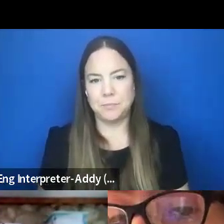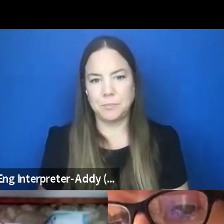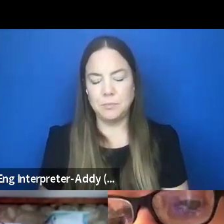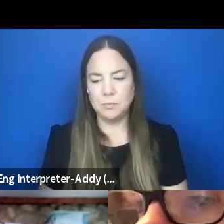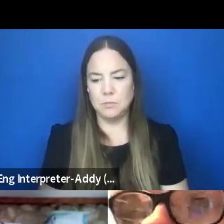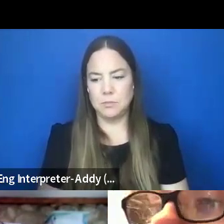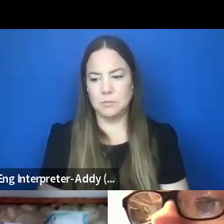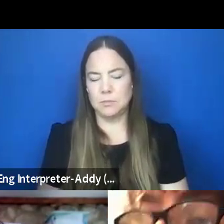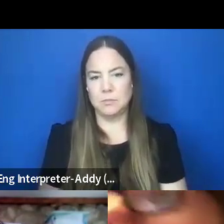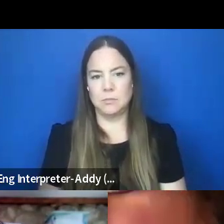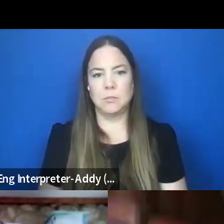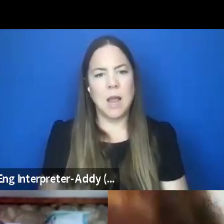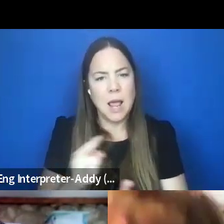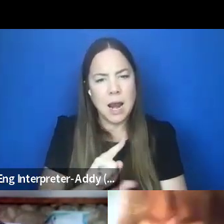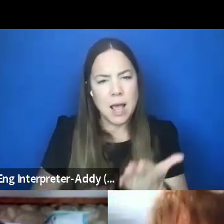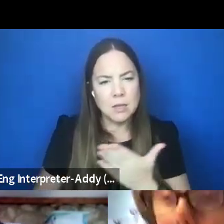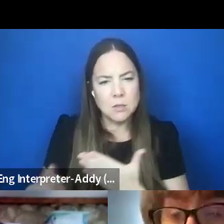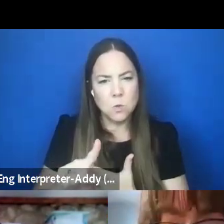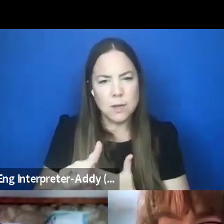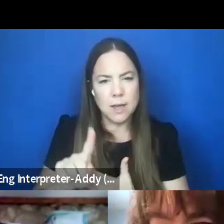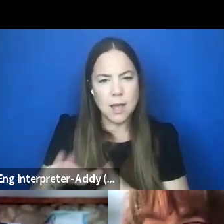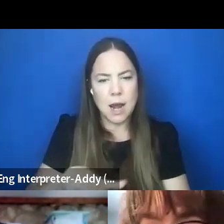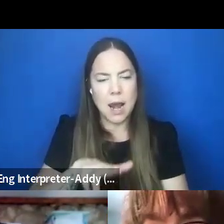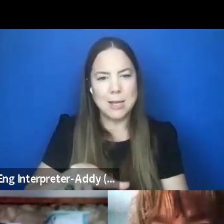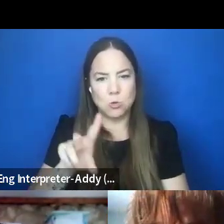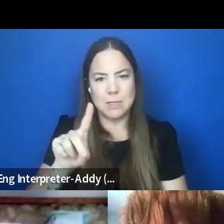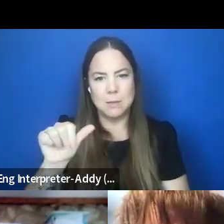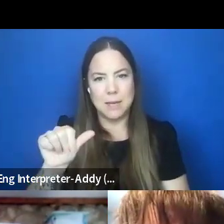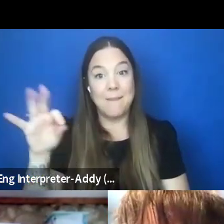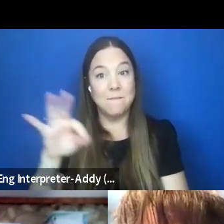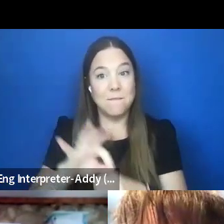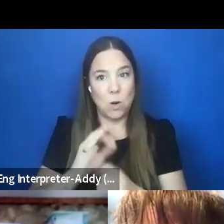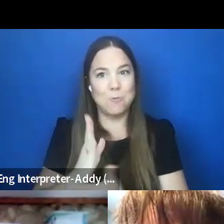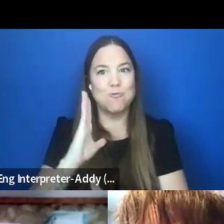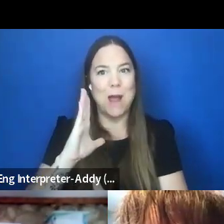Don Dew: next week Don Dew: is national disability voting rights week. Yes, it is.